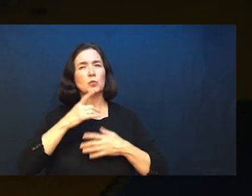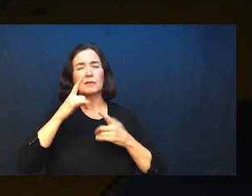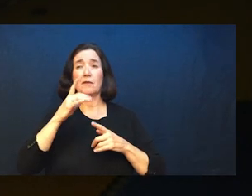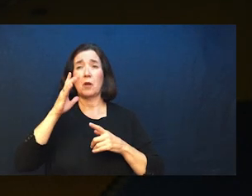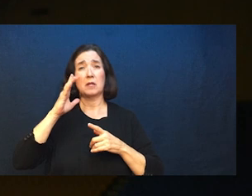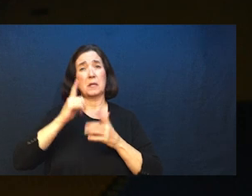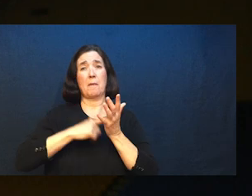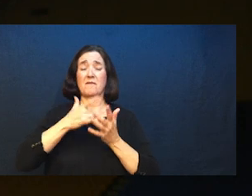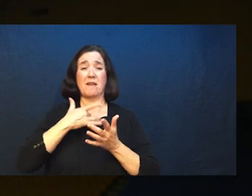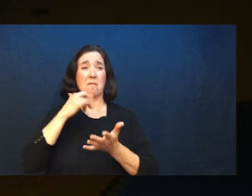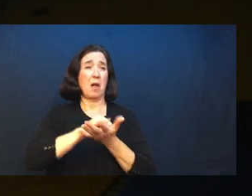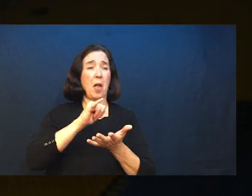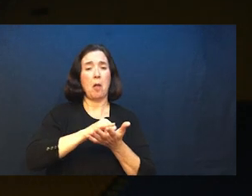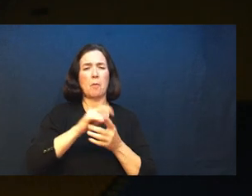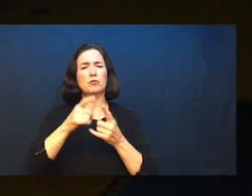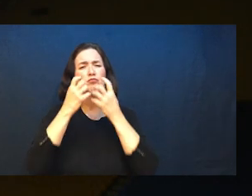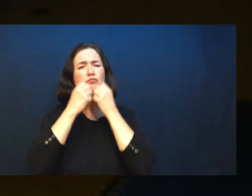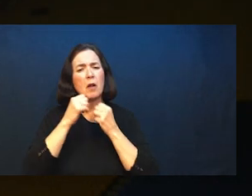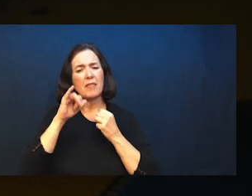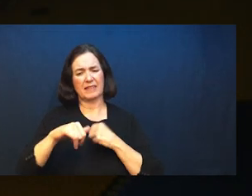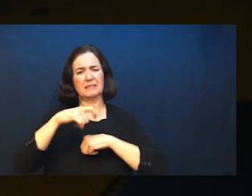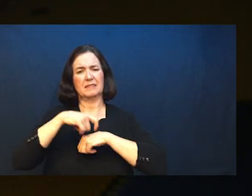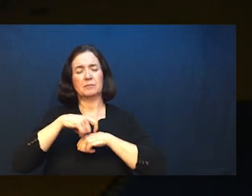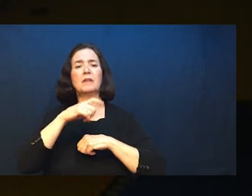Appreciate the joy of achieving what at times seemed impossible.